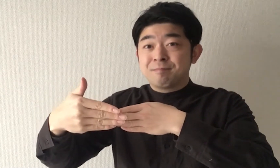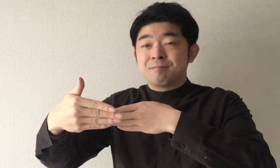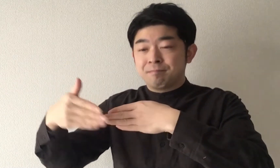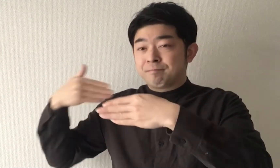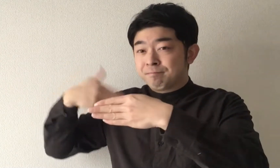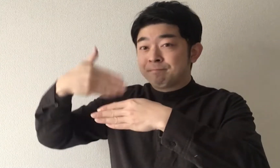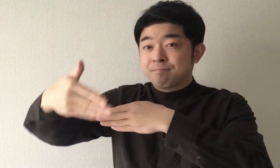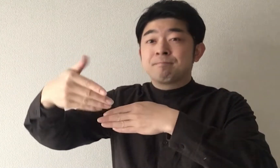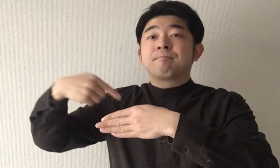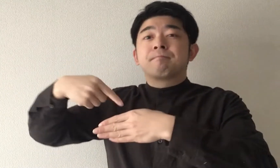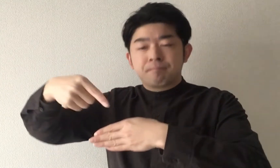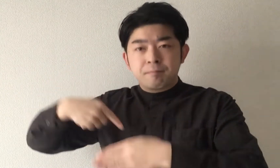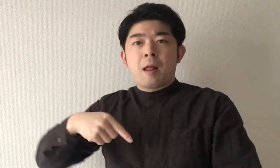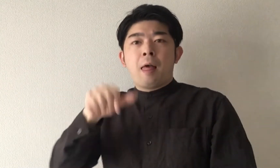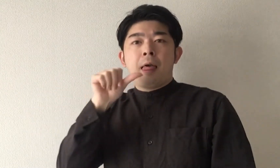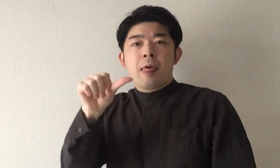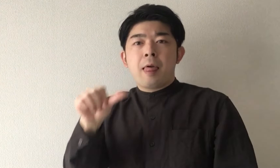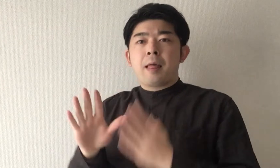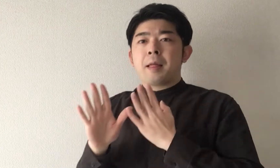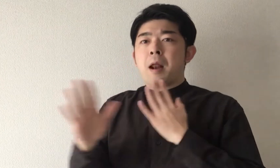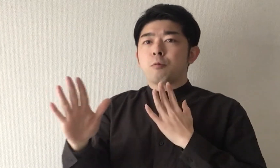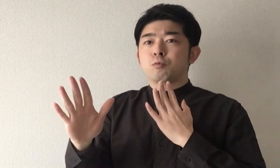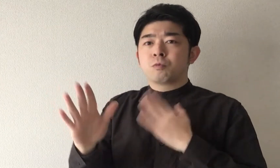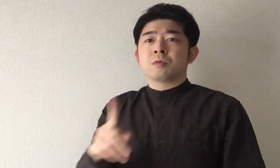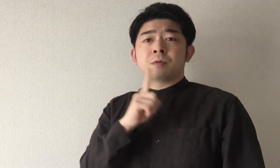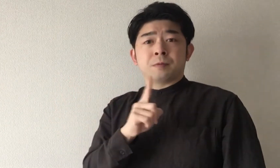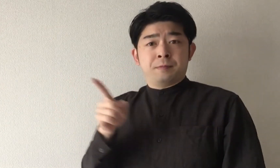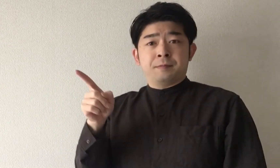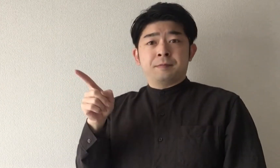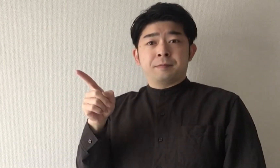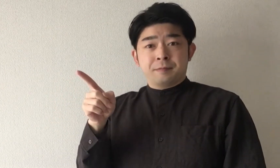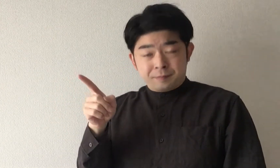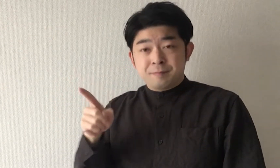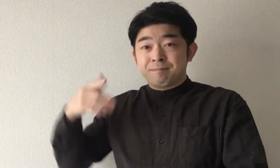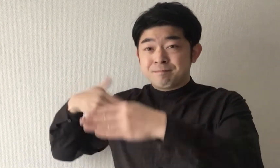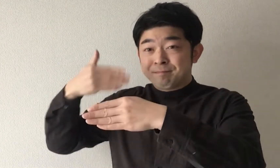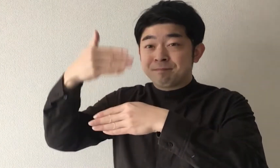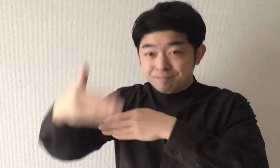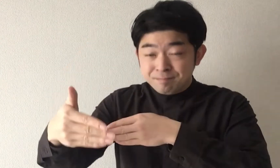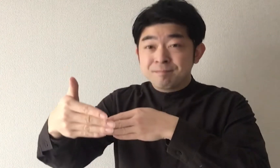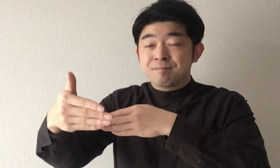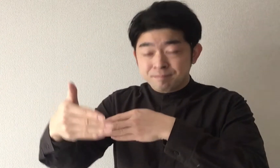McTaggard calls this distinction the A-series. After we can use the A-series distinction,